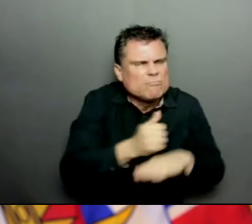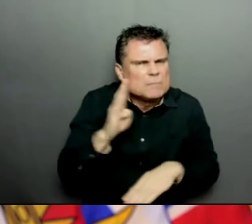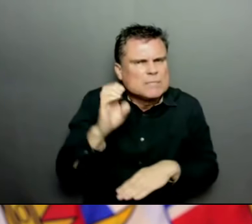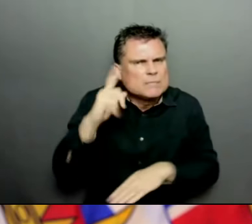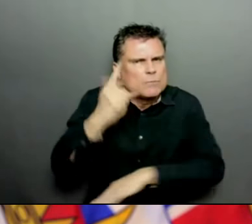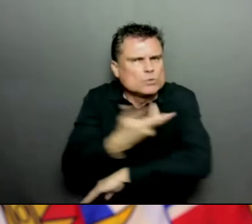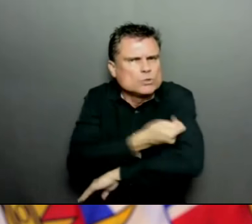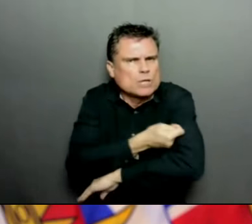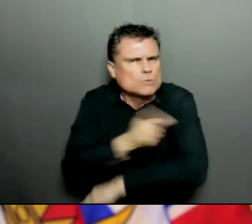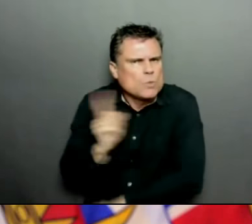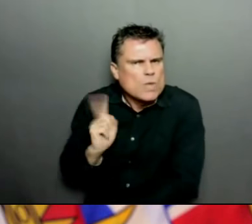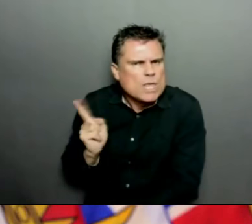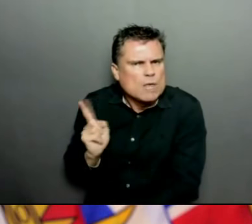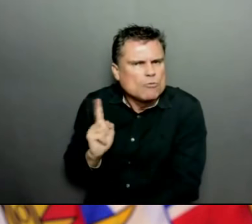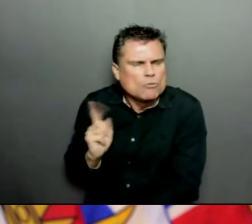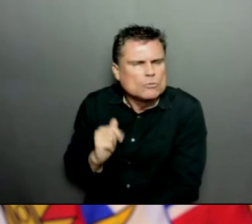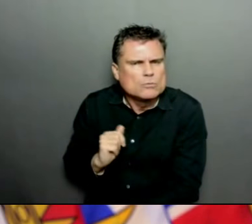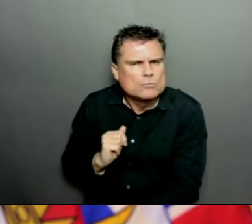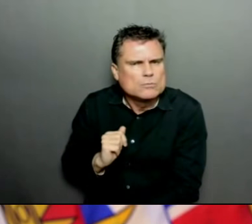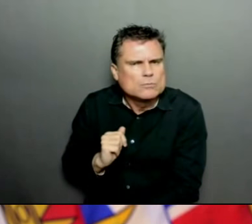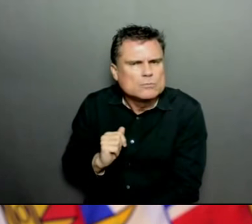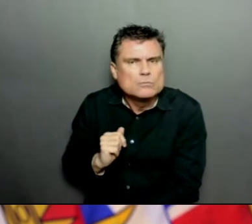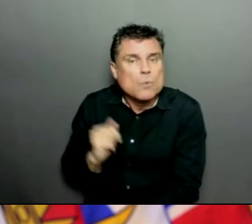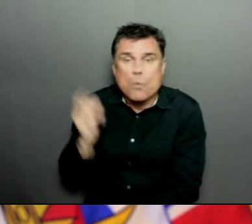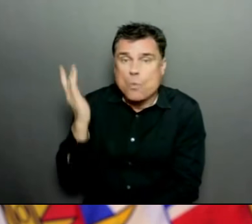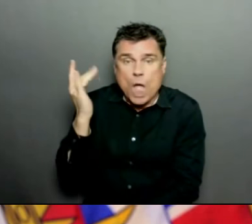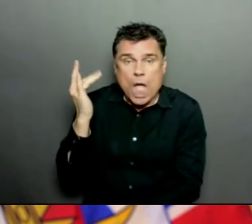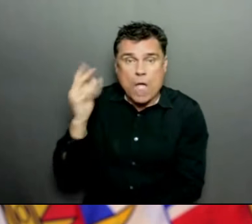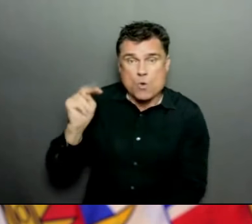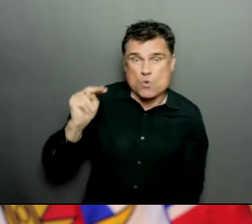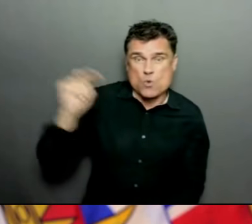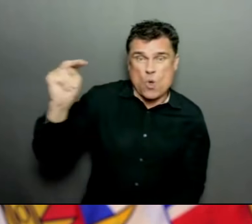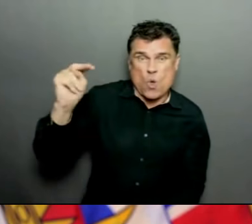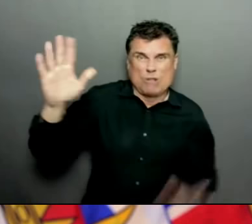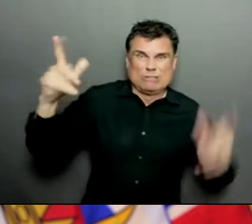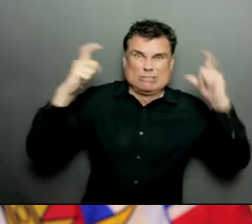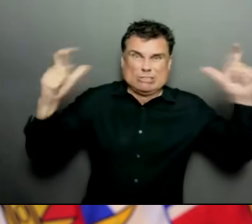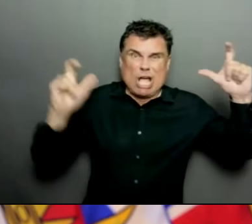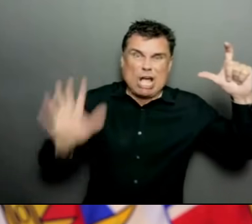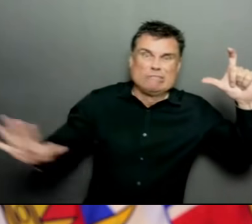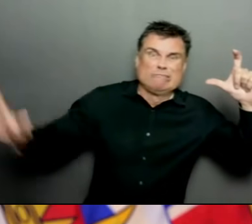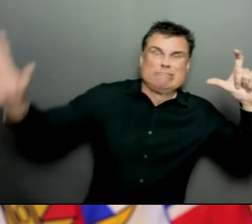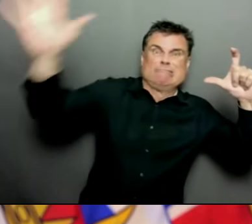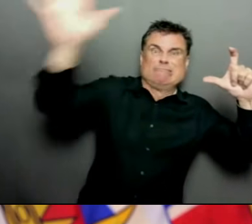find out given just the size of the north in the interior if there is only one site in the